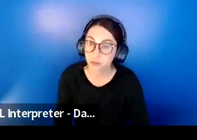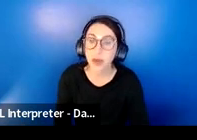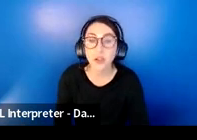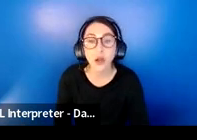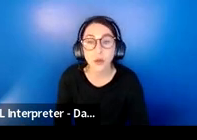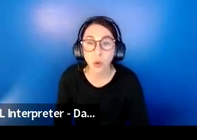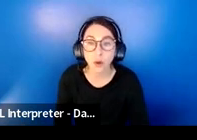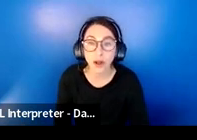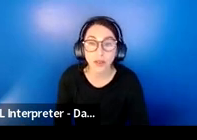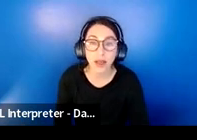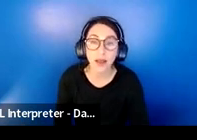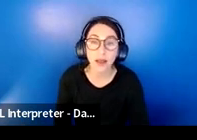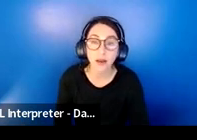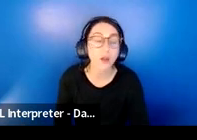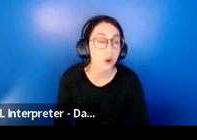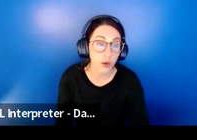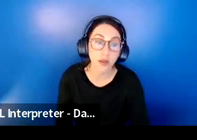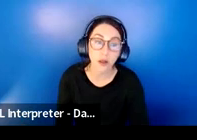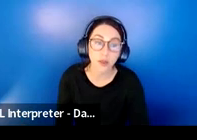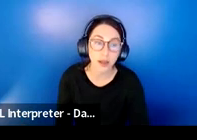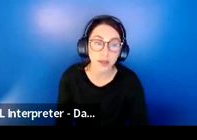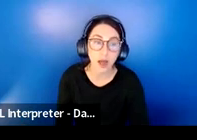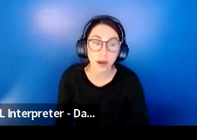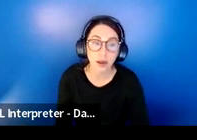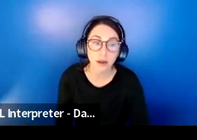ASL Interpreter - Danielle: And I'll talk a bit more about that in curriculum in the next slide.